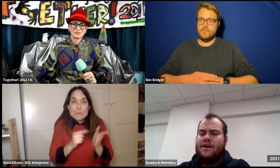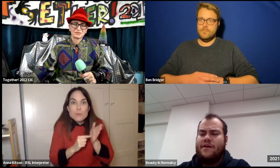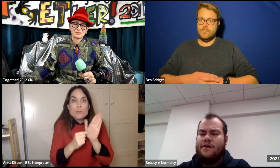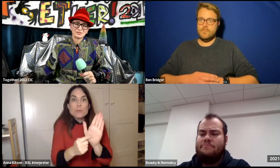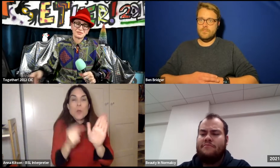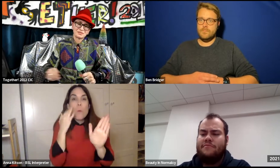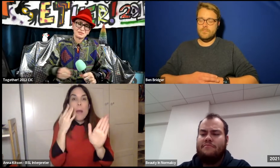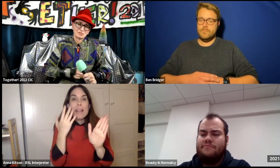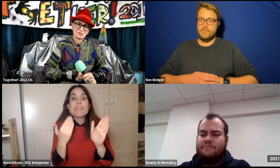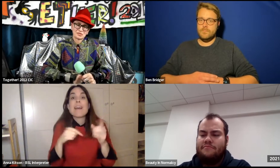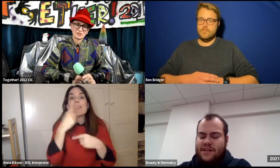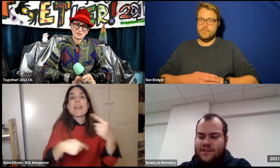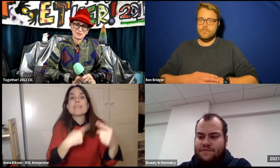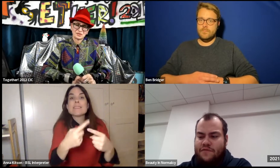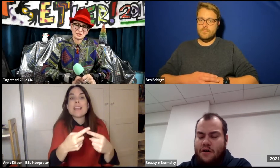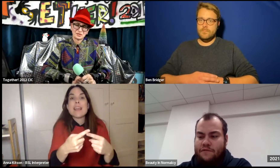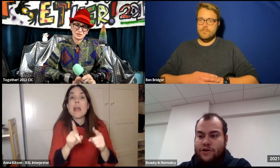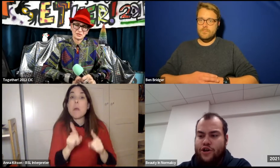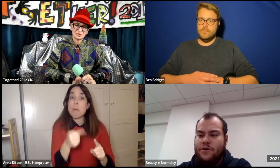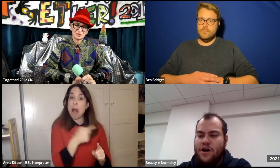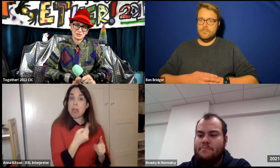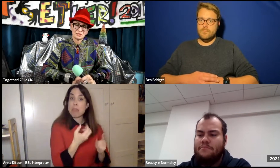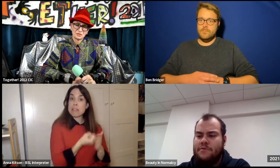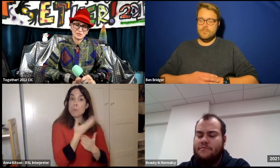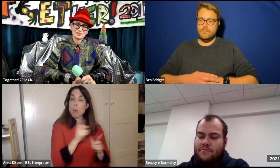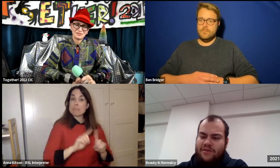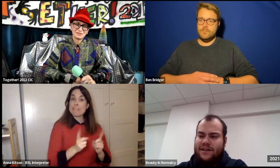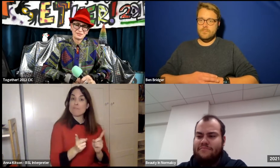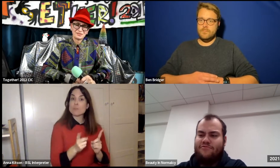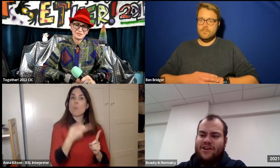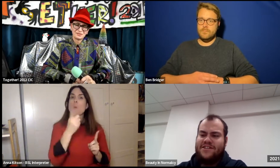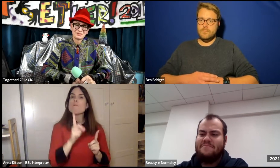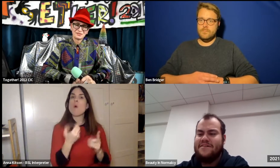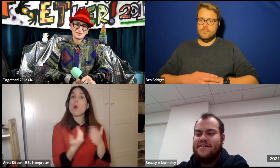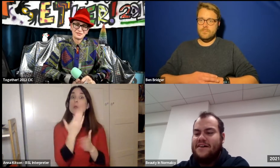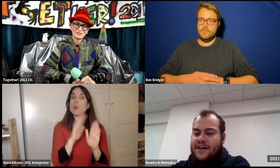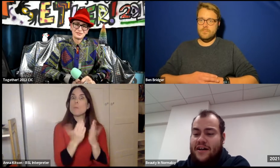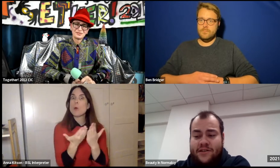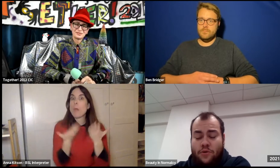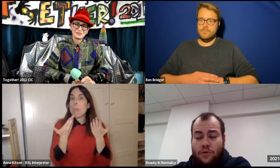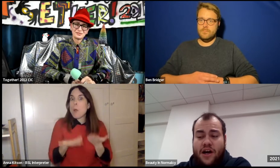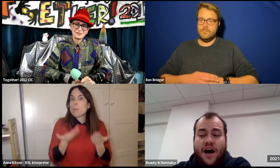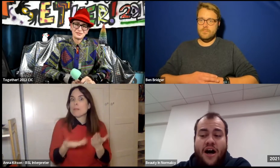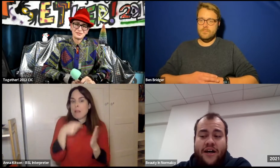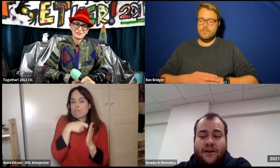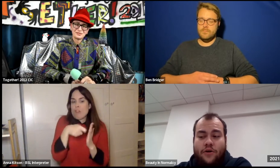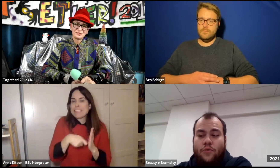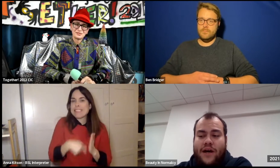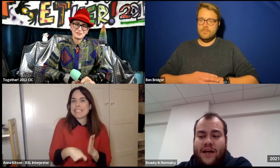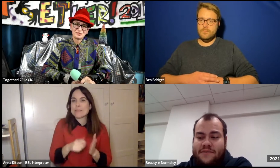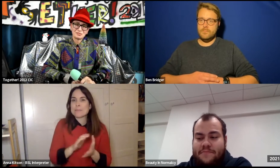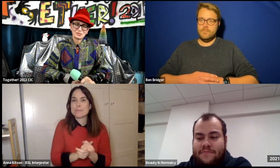here that I'm, that is for a new book I'm currently writing, it's called, I